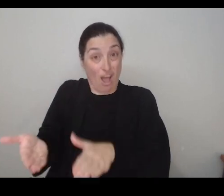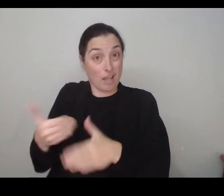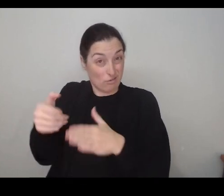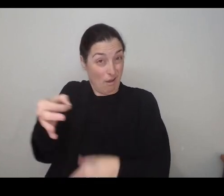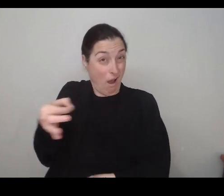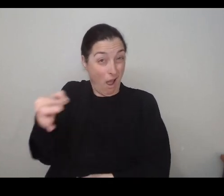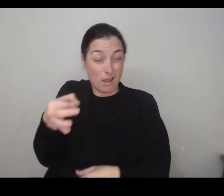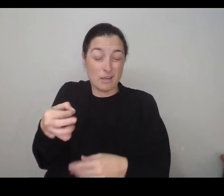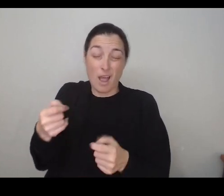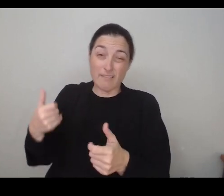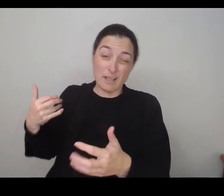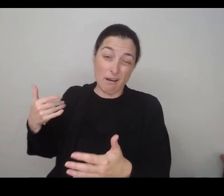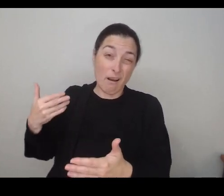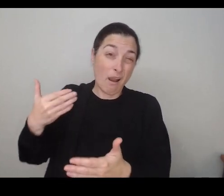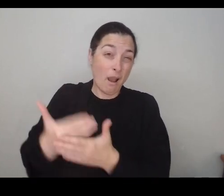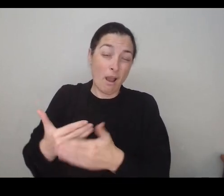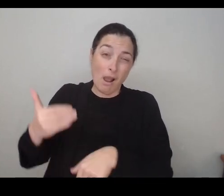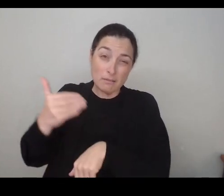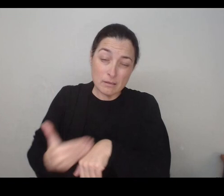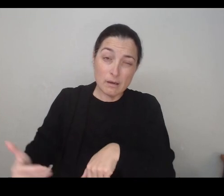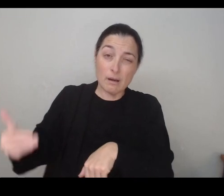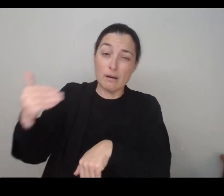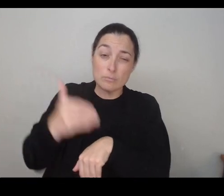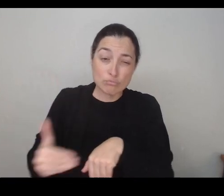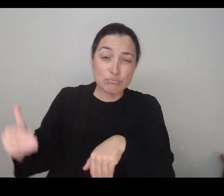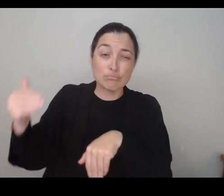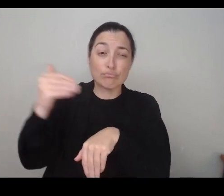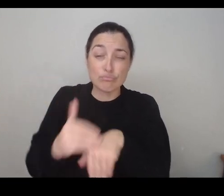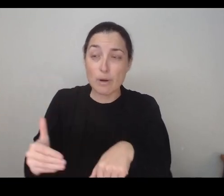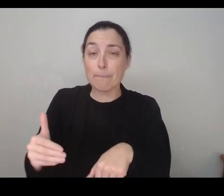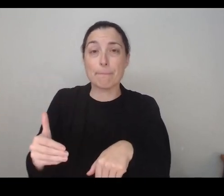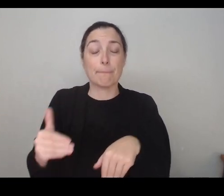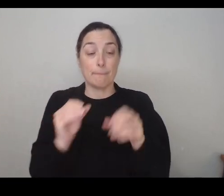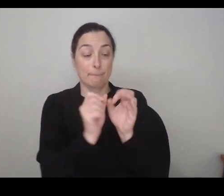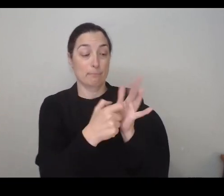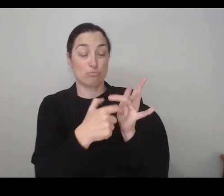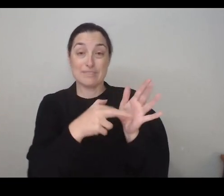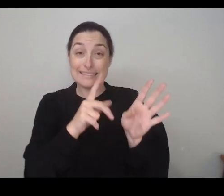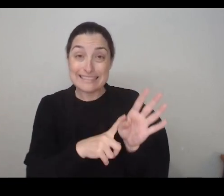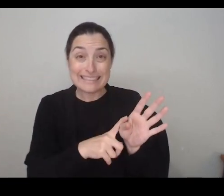I mean, after spending a long time in Brittany, going to Martinique, going to Tahiti,